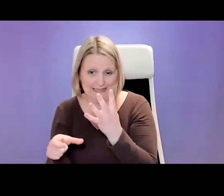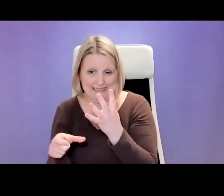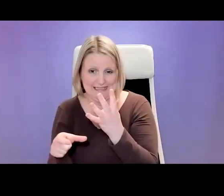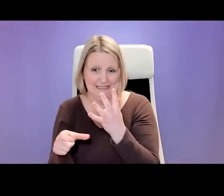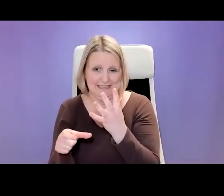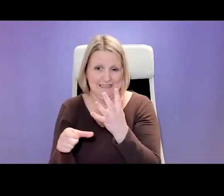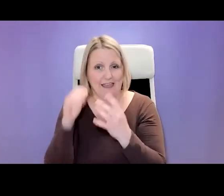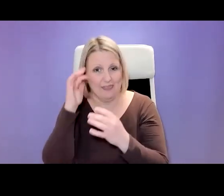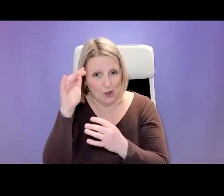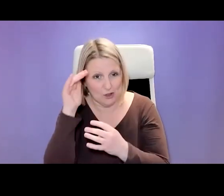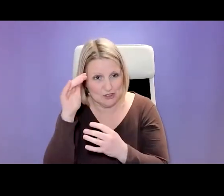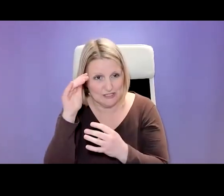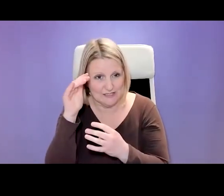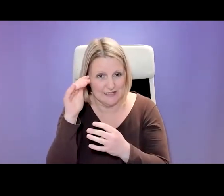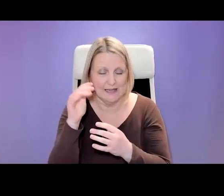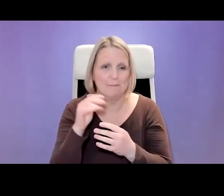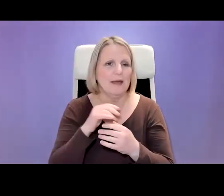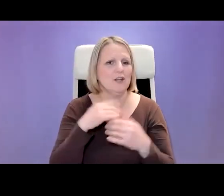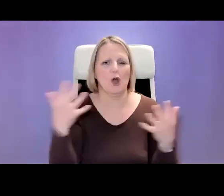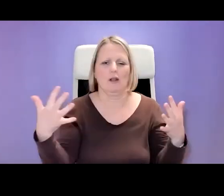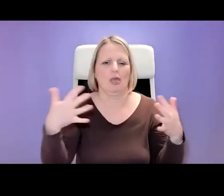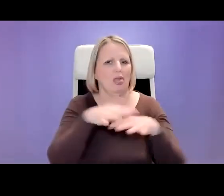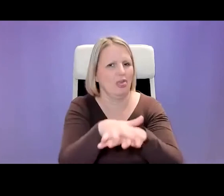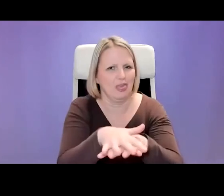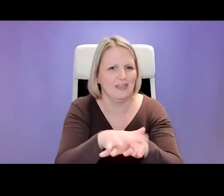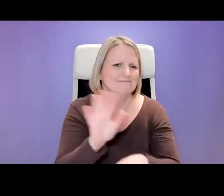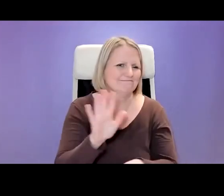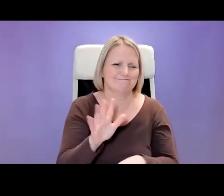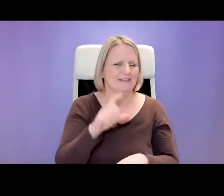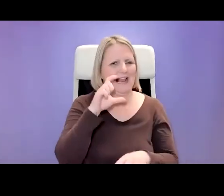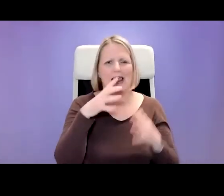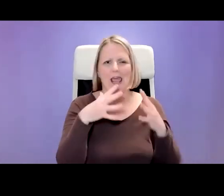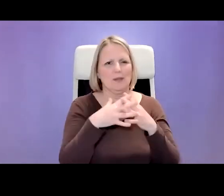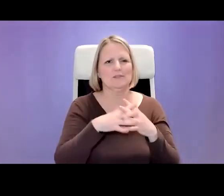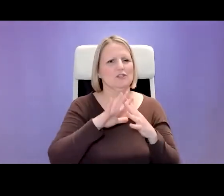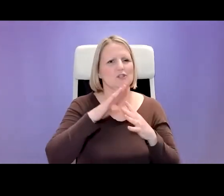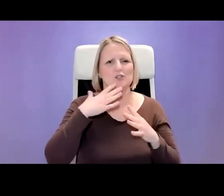but we need to be careful as Claire Williams, for example, warns us not to confine